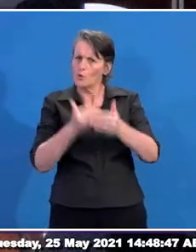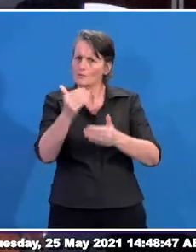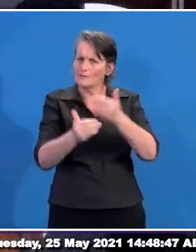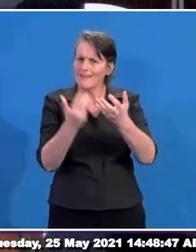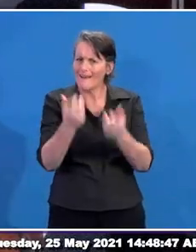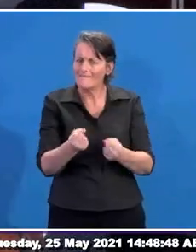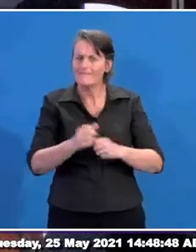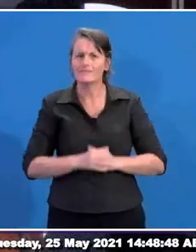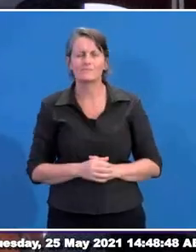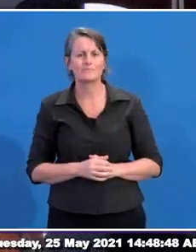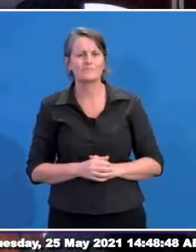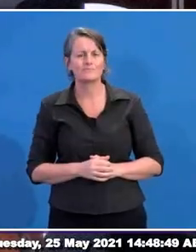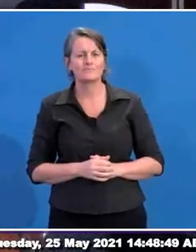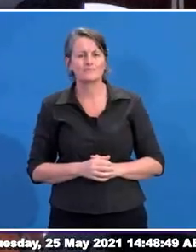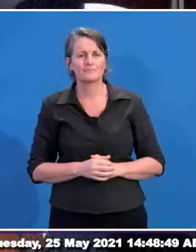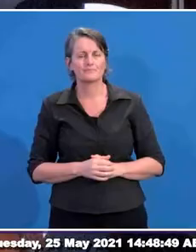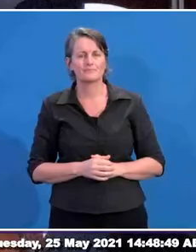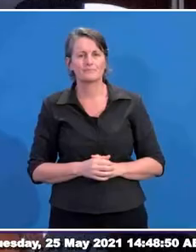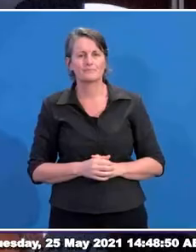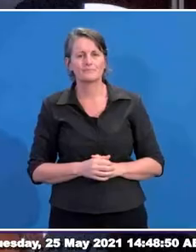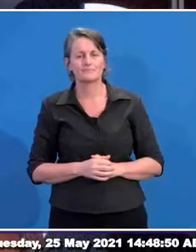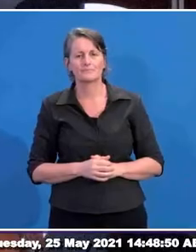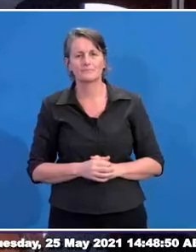What's your approach in terms of writing up a report?